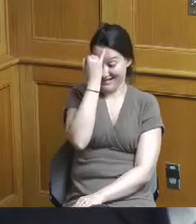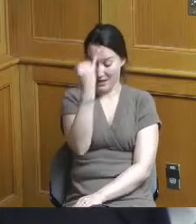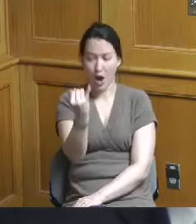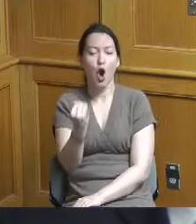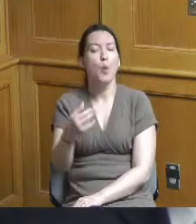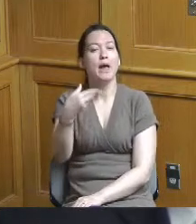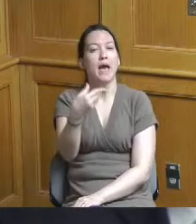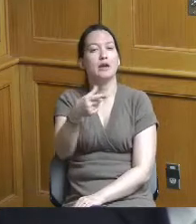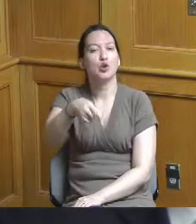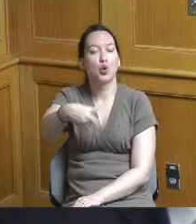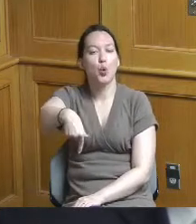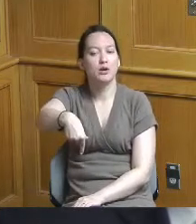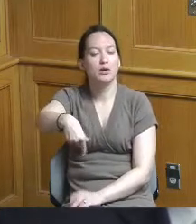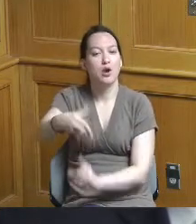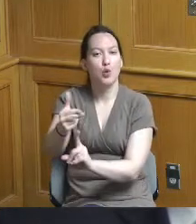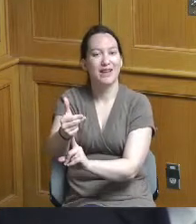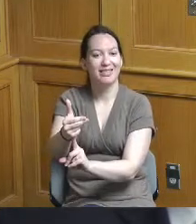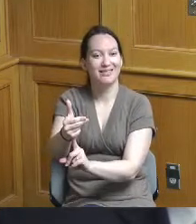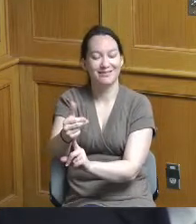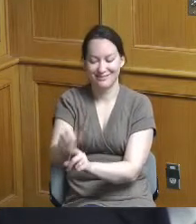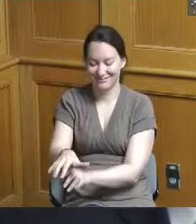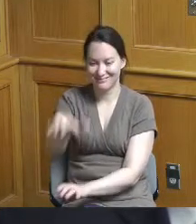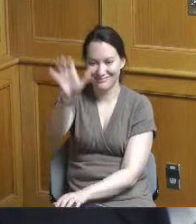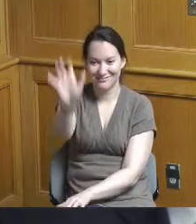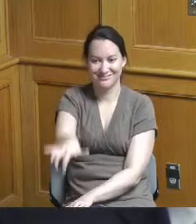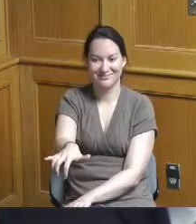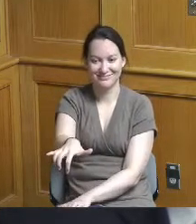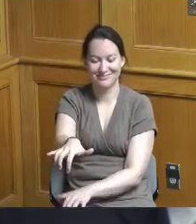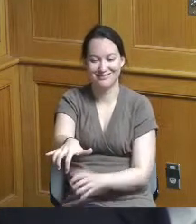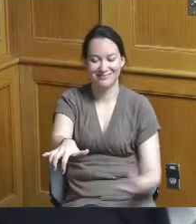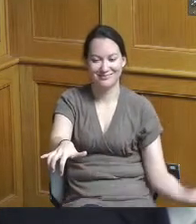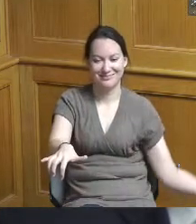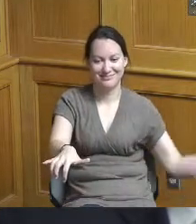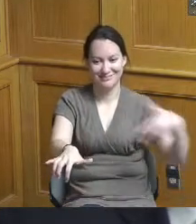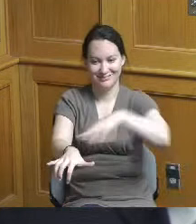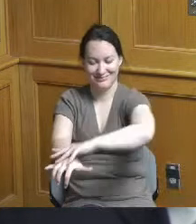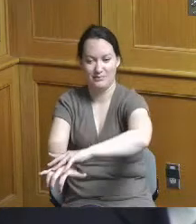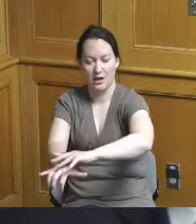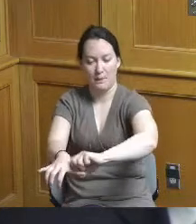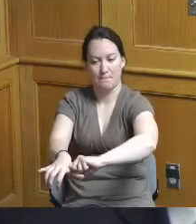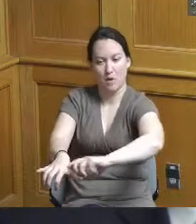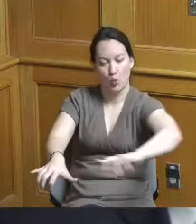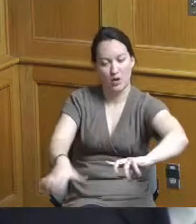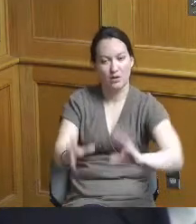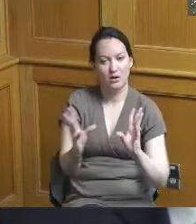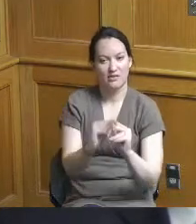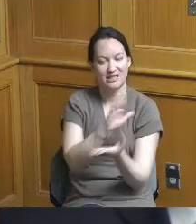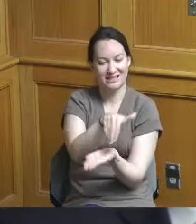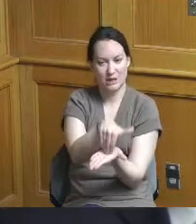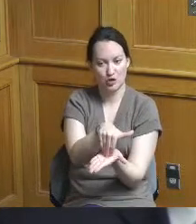the headquarter Hotel there and integrate it with an expanded Convention Center across Elm Street